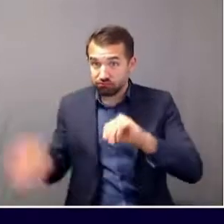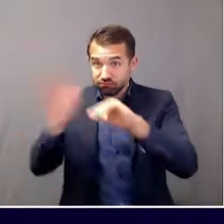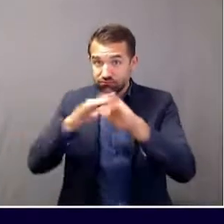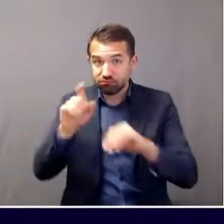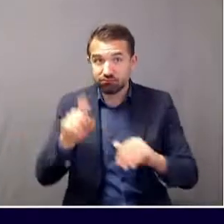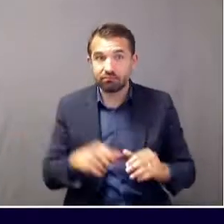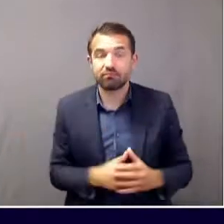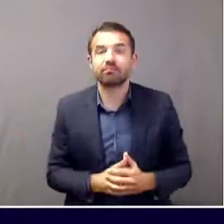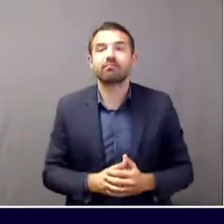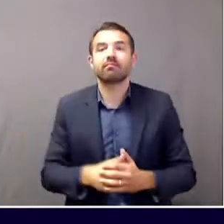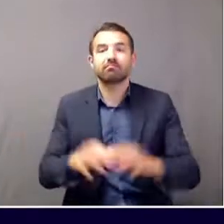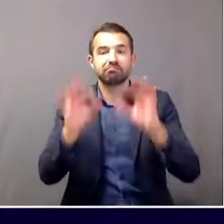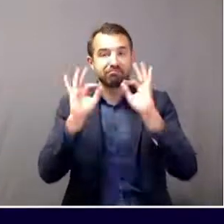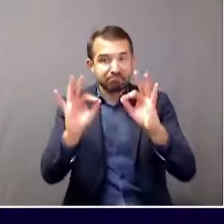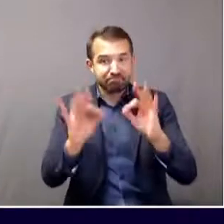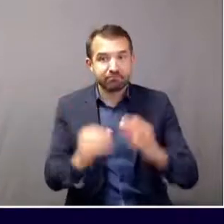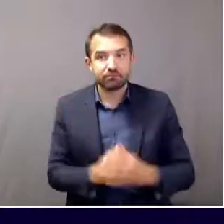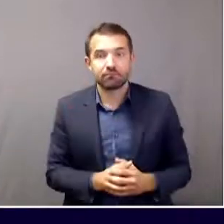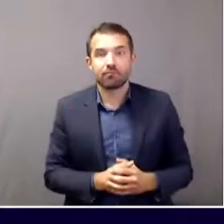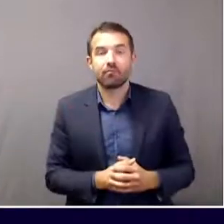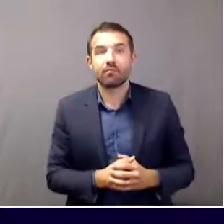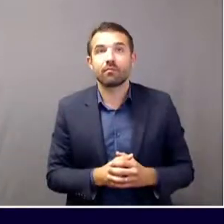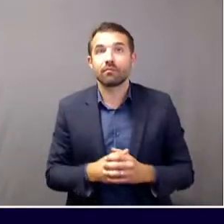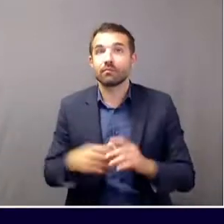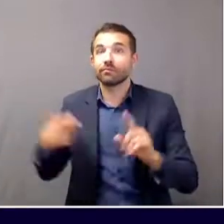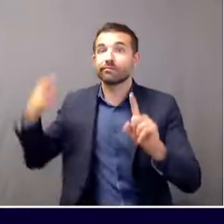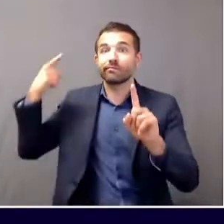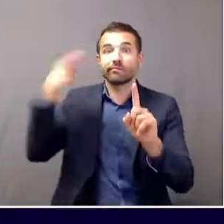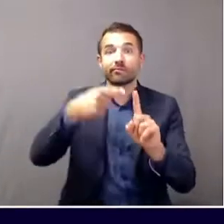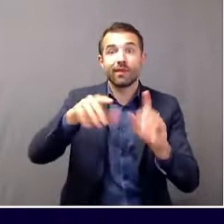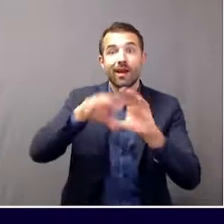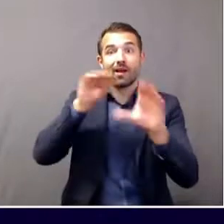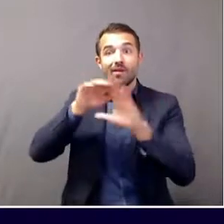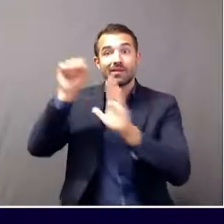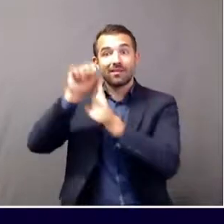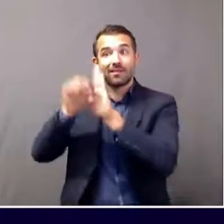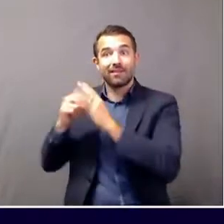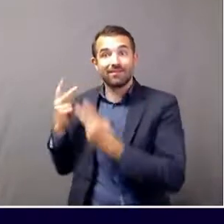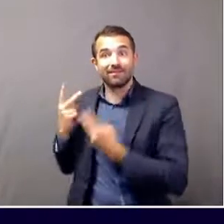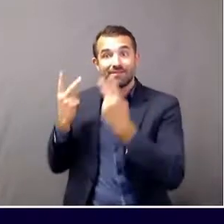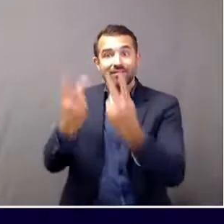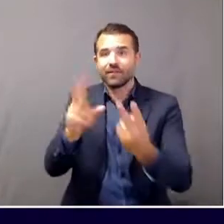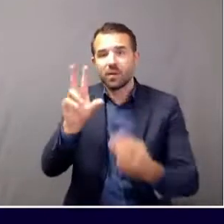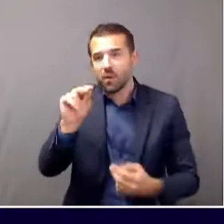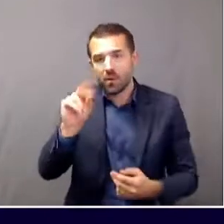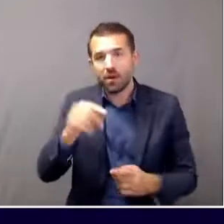and more